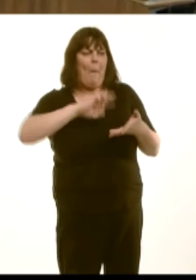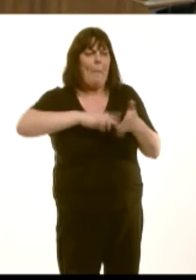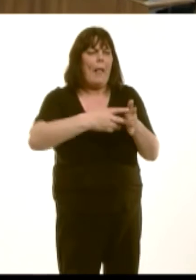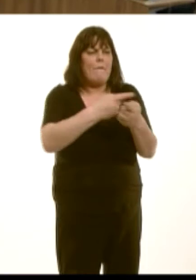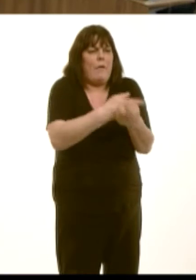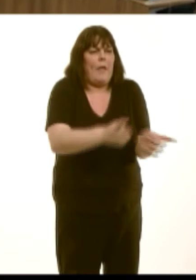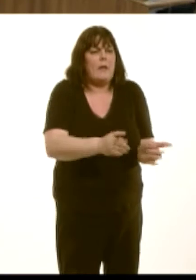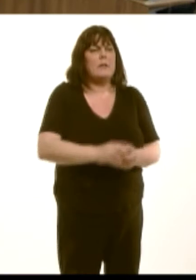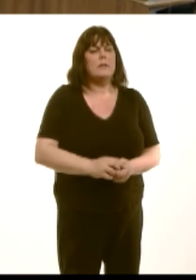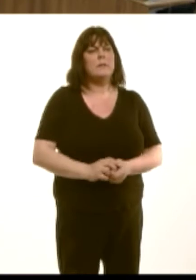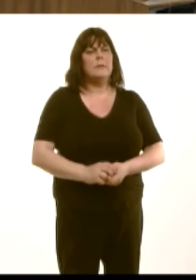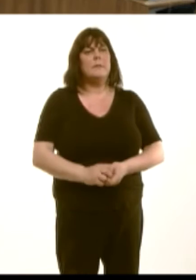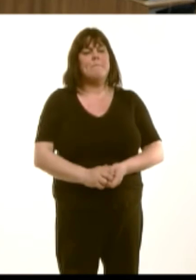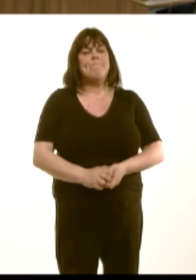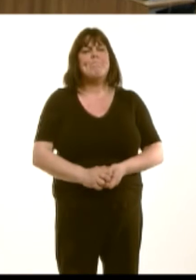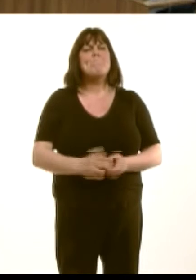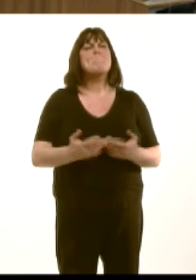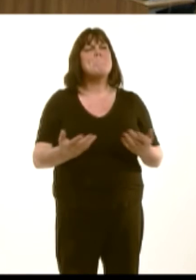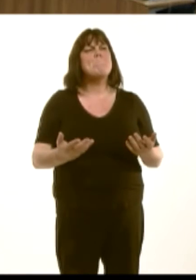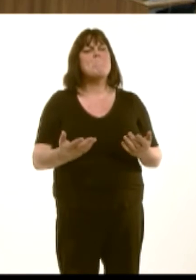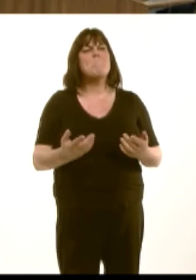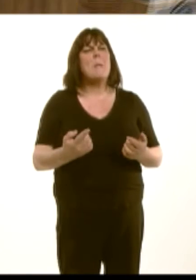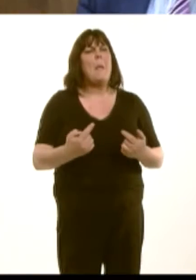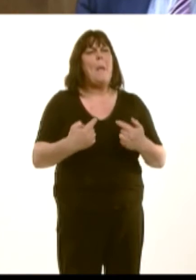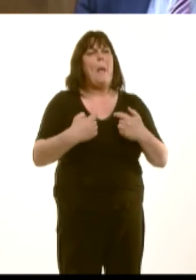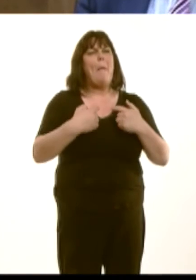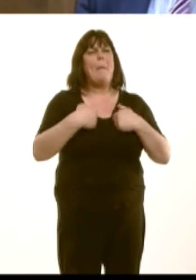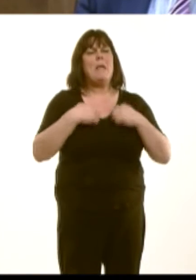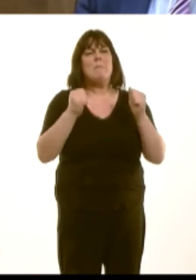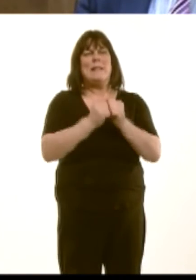Carwyn Jones: Itís not something that I would be averse to as somebody whoís spent many